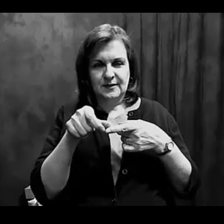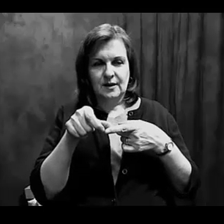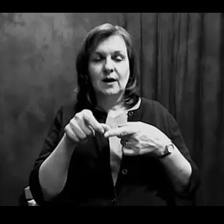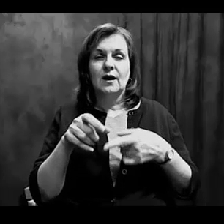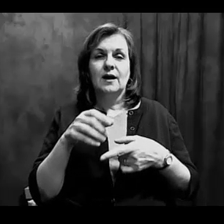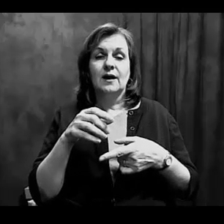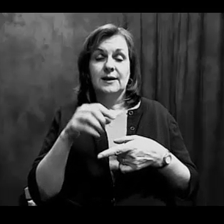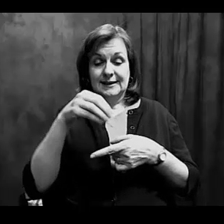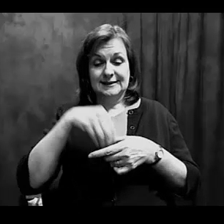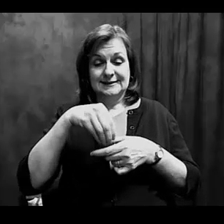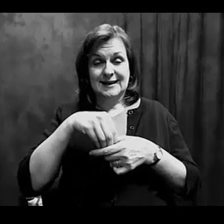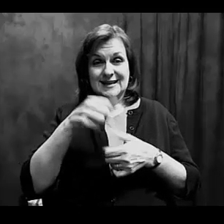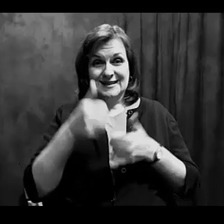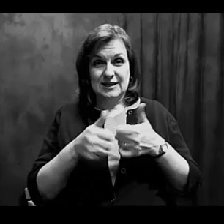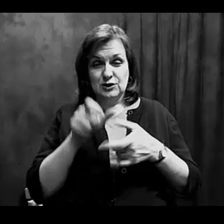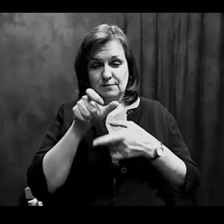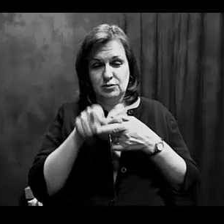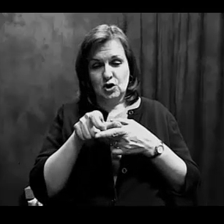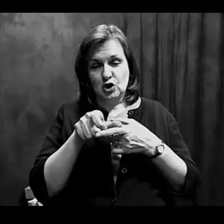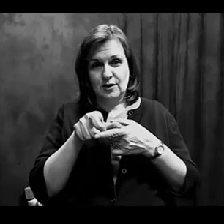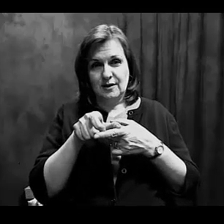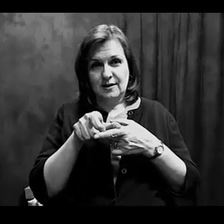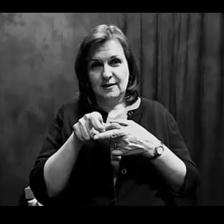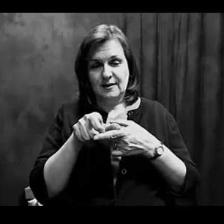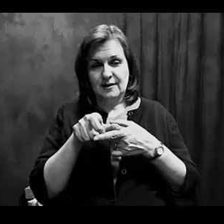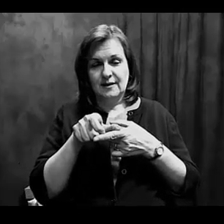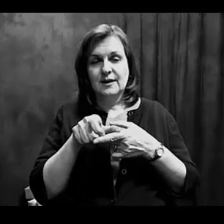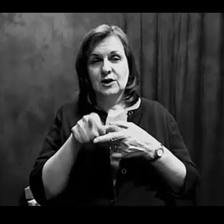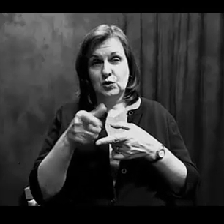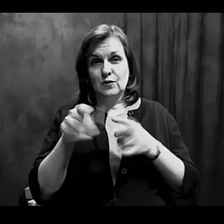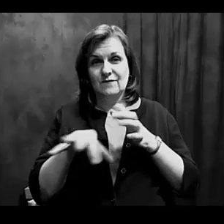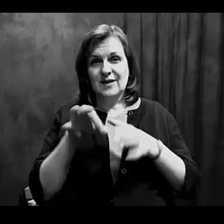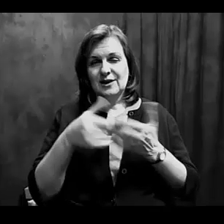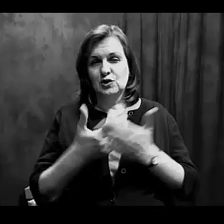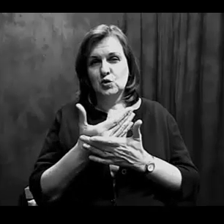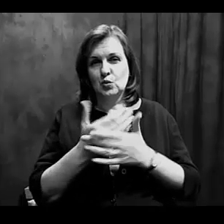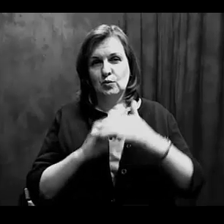in which we would actually find inside each one of these